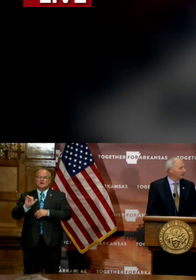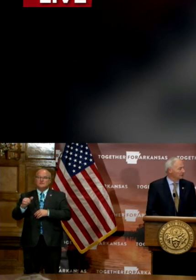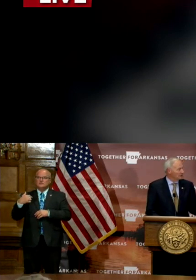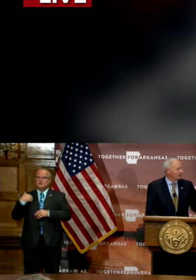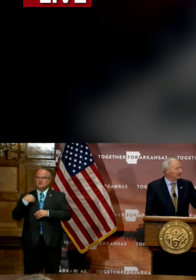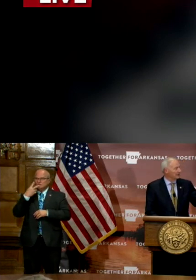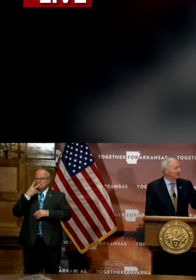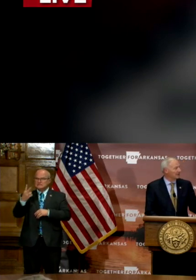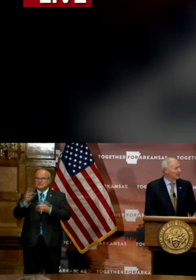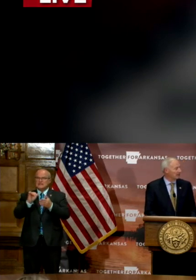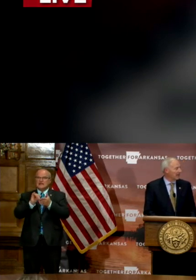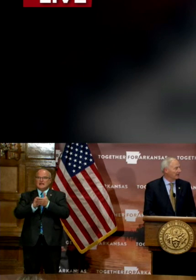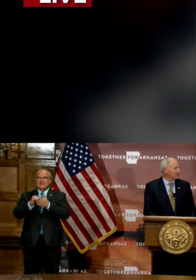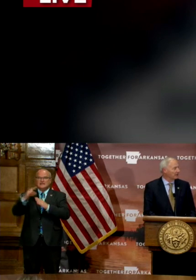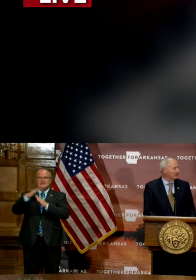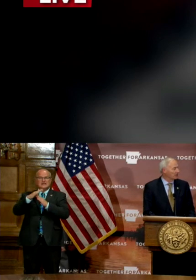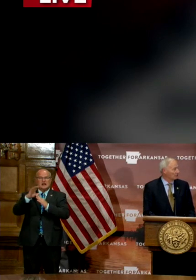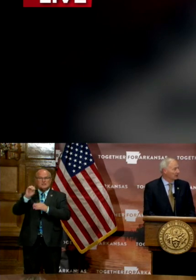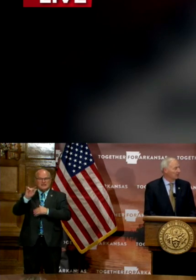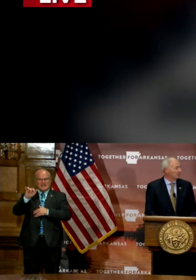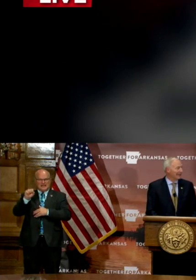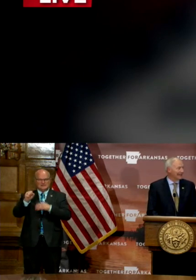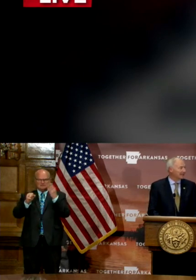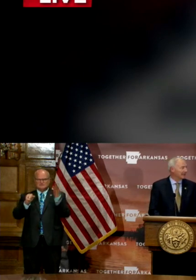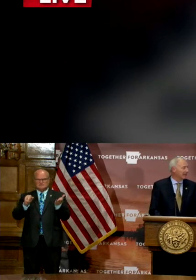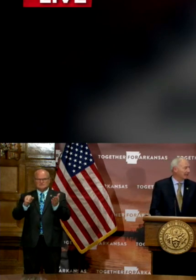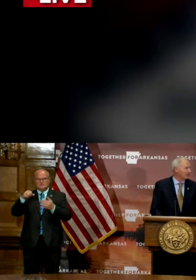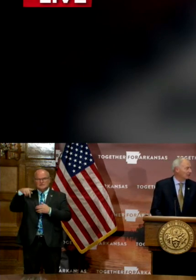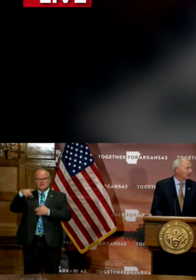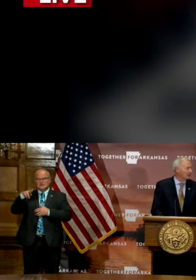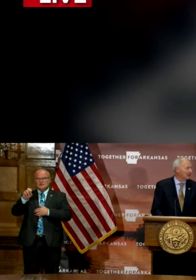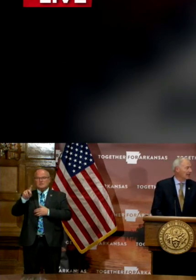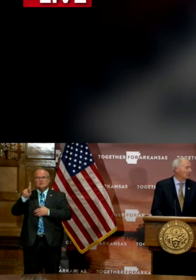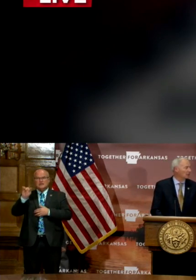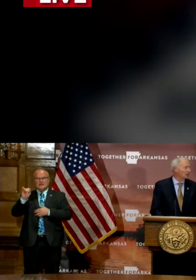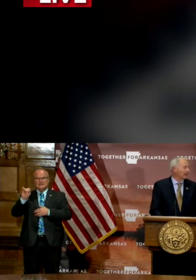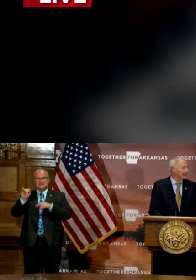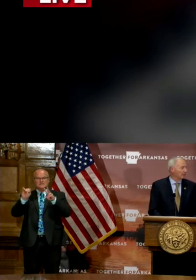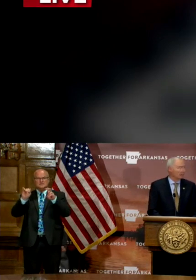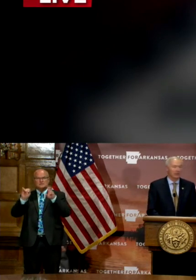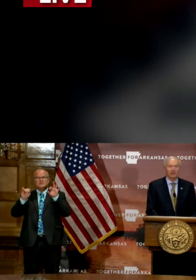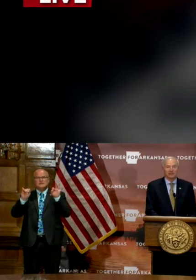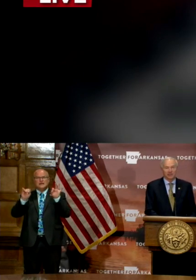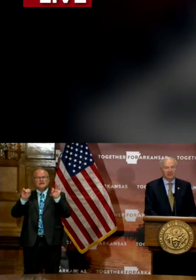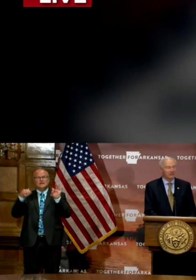WE HAVE ADDITIONAL ONES ON VENTILATORS AND THEN YOU CAN SEE